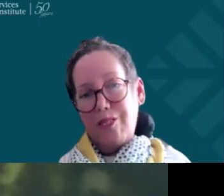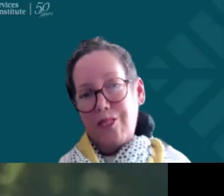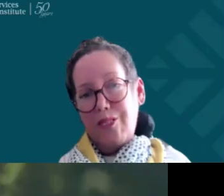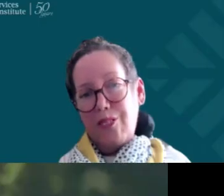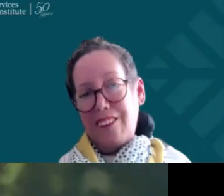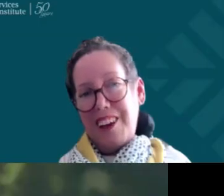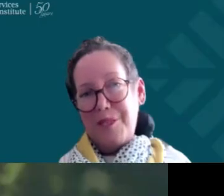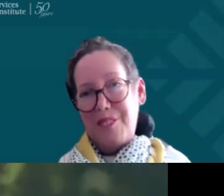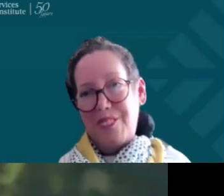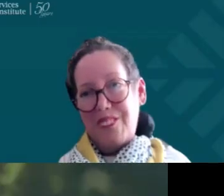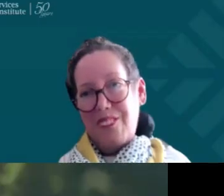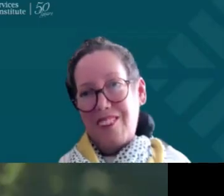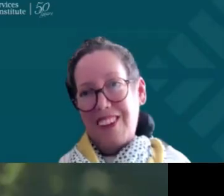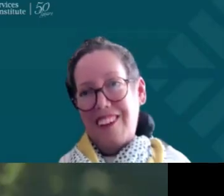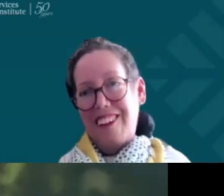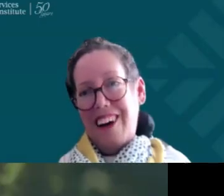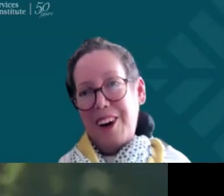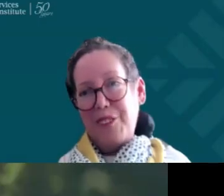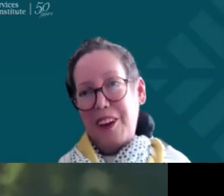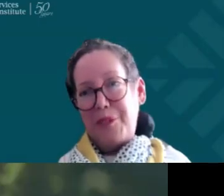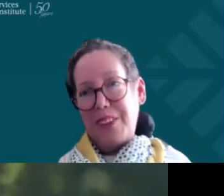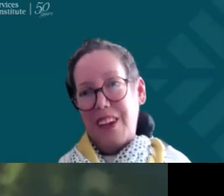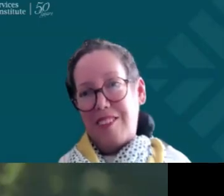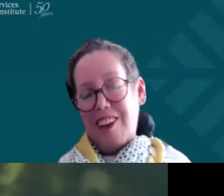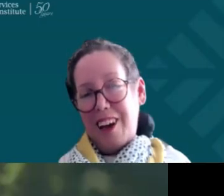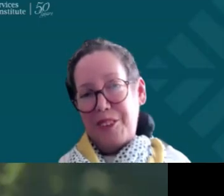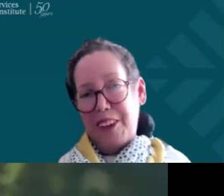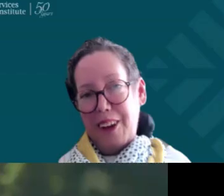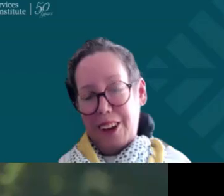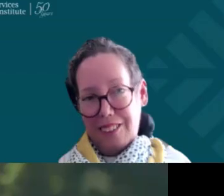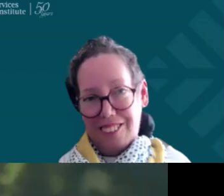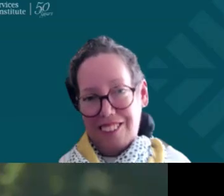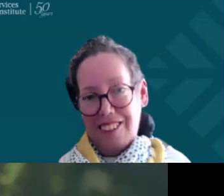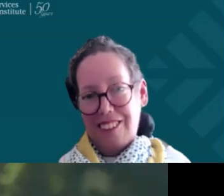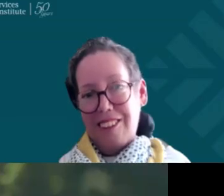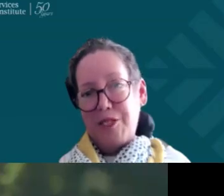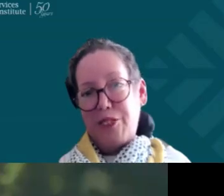Welcome! Uh, we are pleased to have you here.